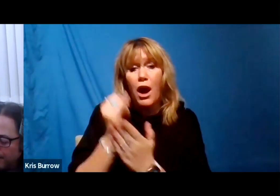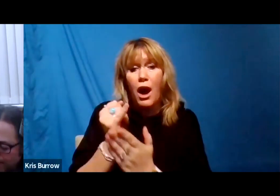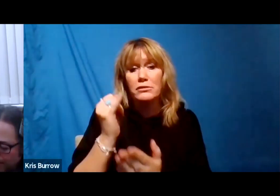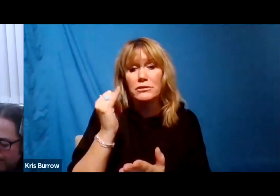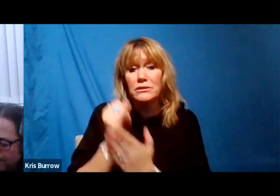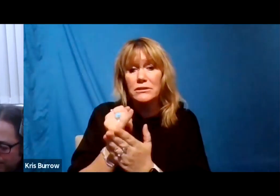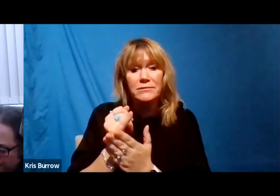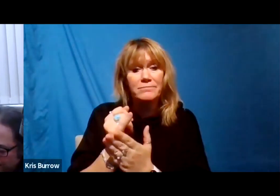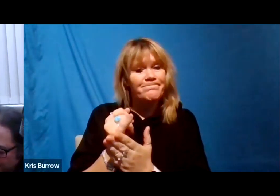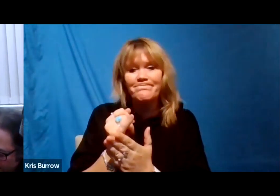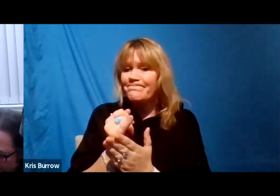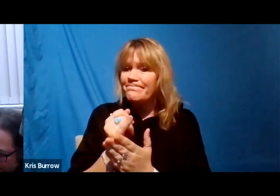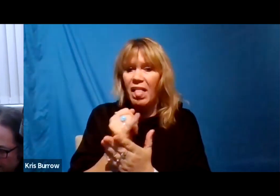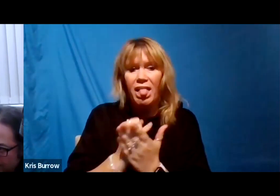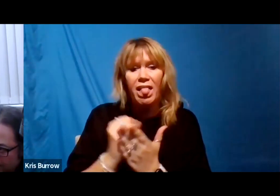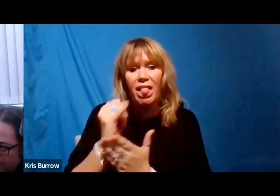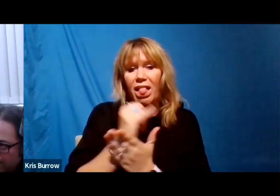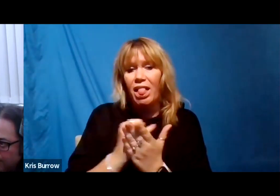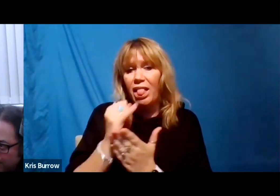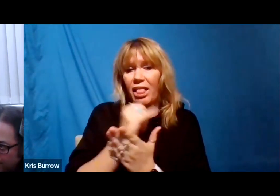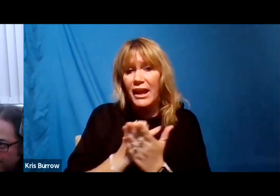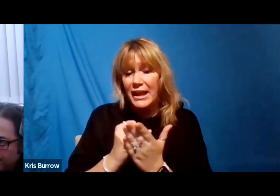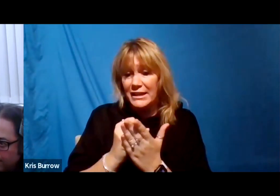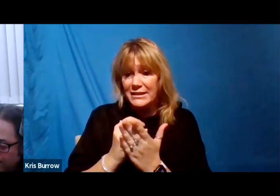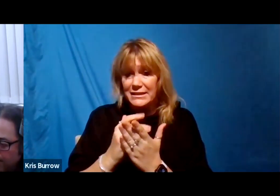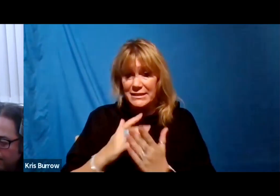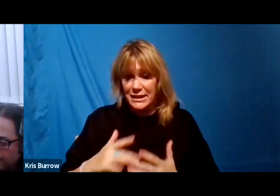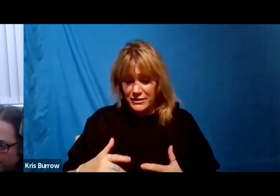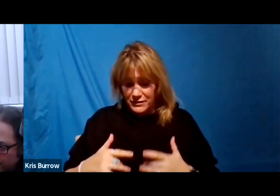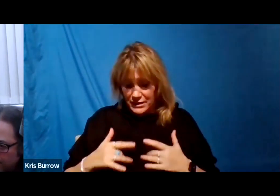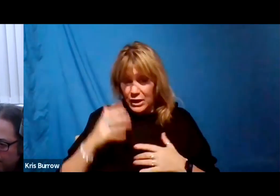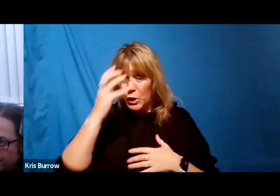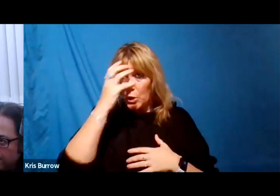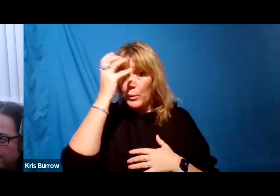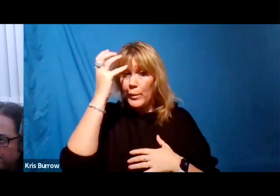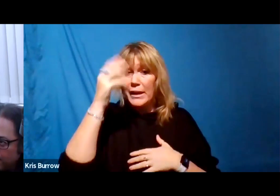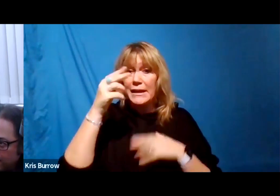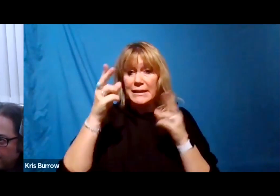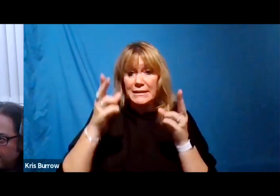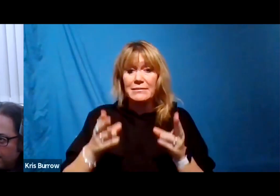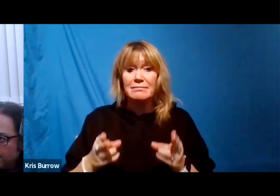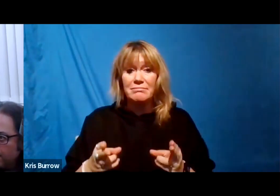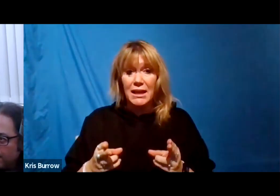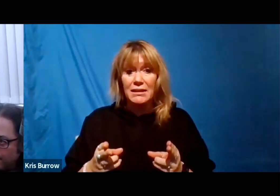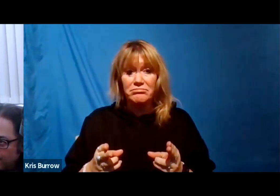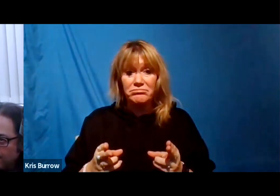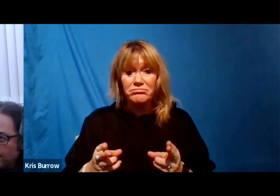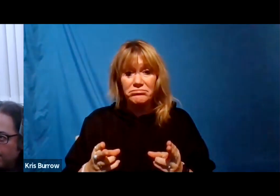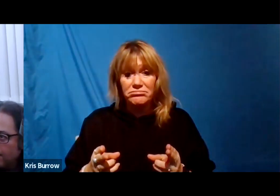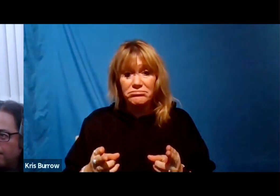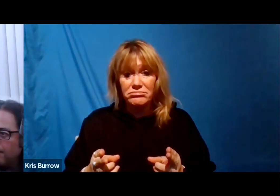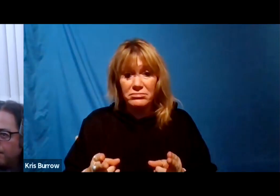And everybody's s'posed to hold his or her head high